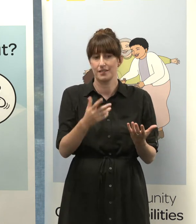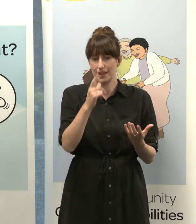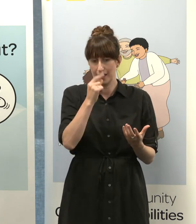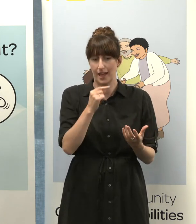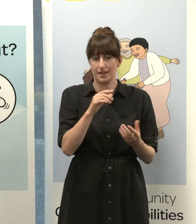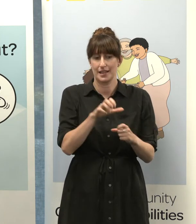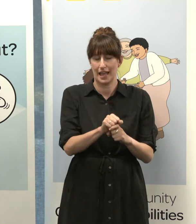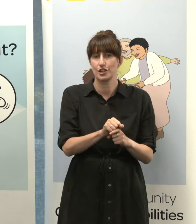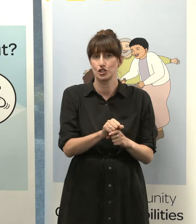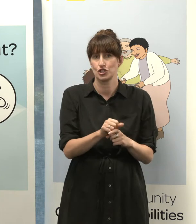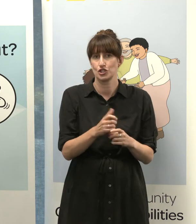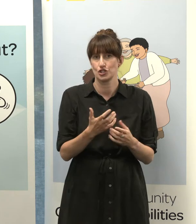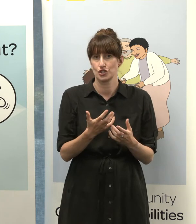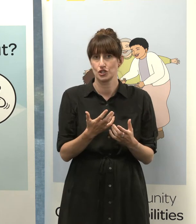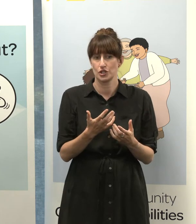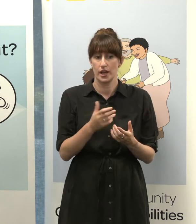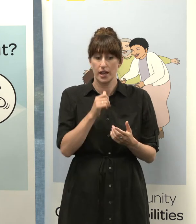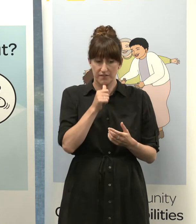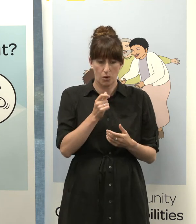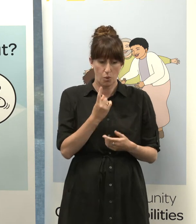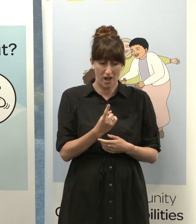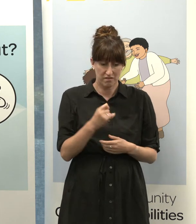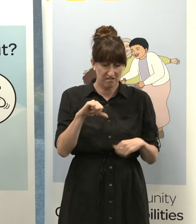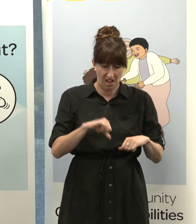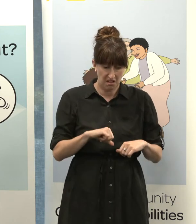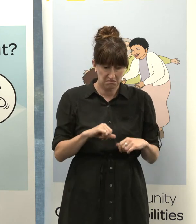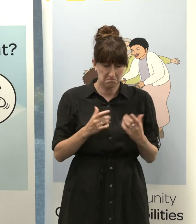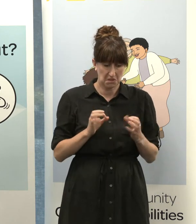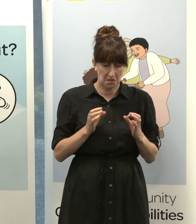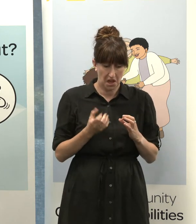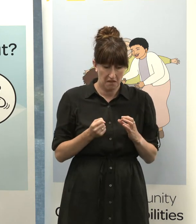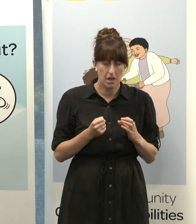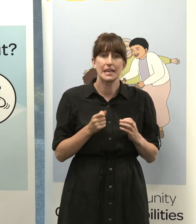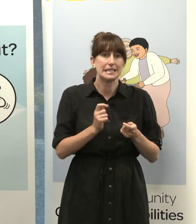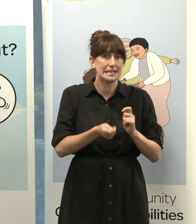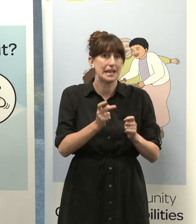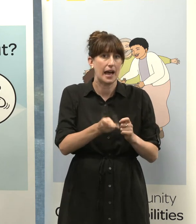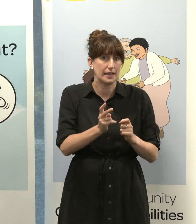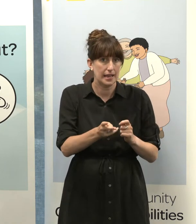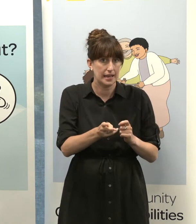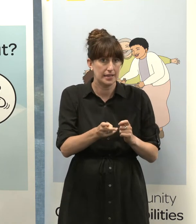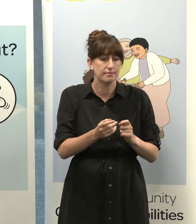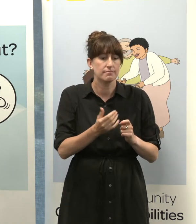antigen tests, especially early on in your symptoms, is to do them repeatedly and that is why we are providing people with